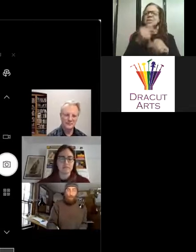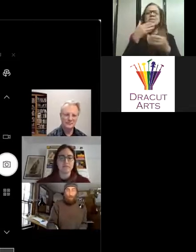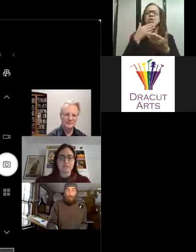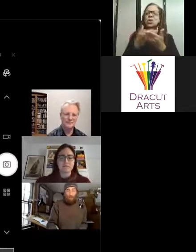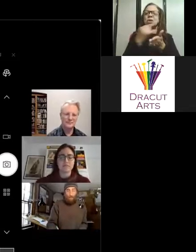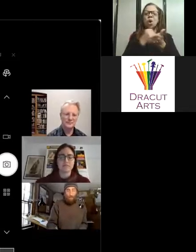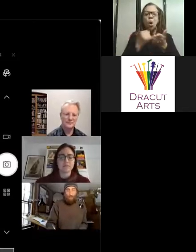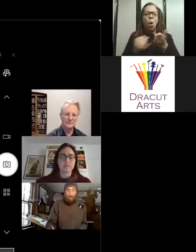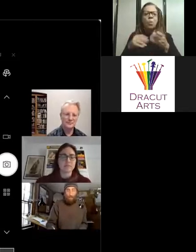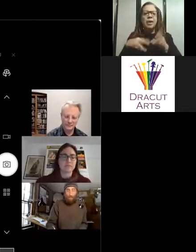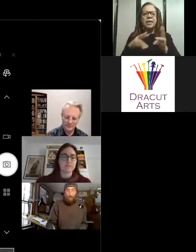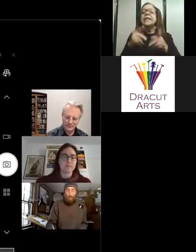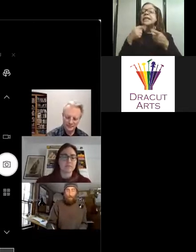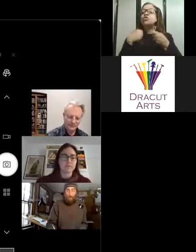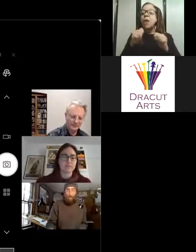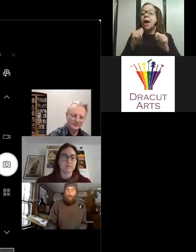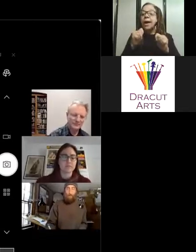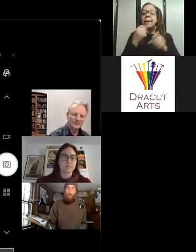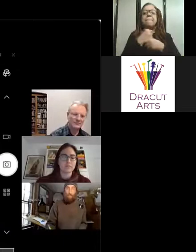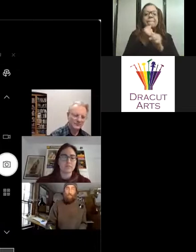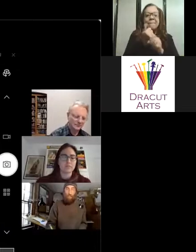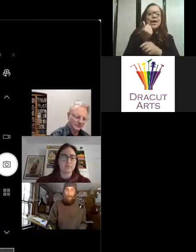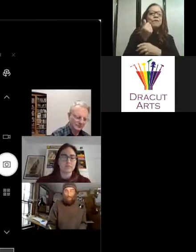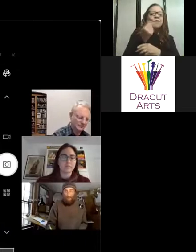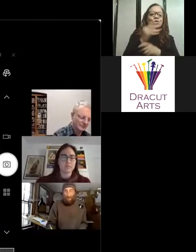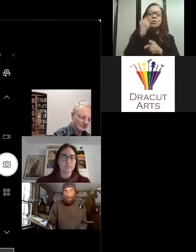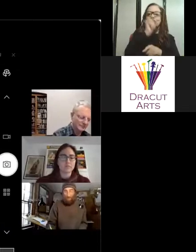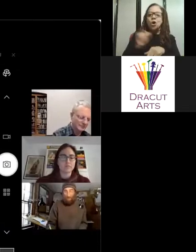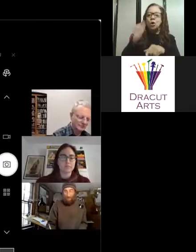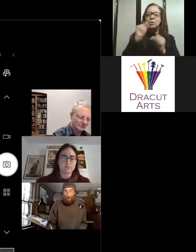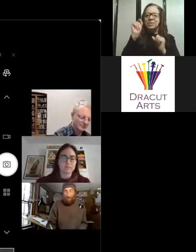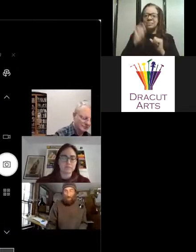try this, just let's just make a few not even circles, make a few roundish